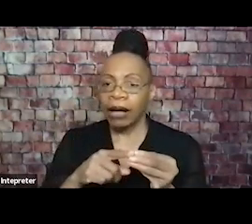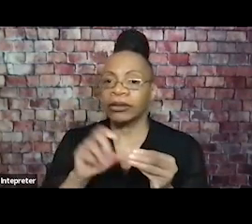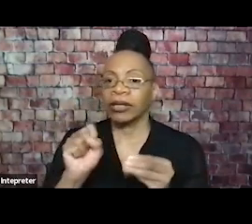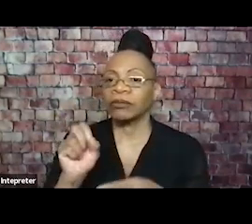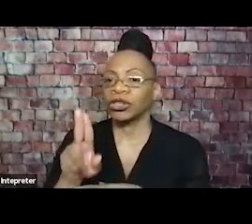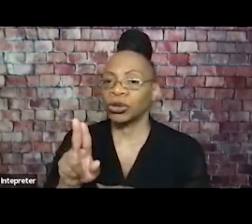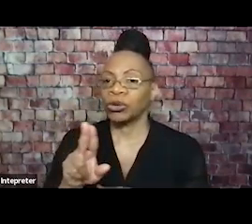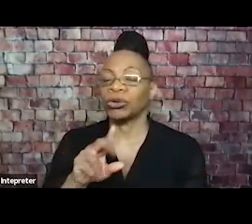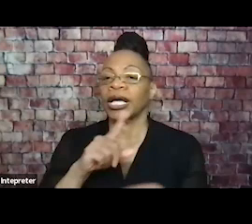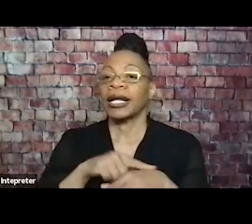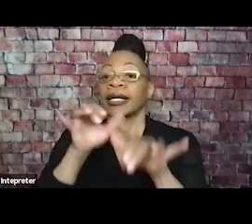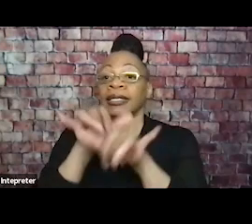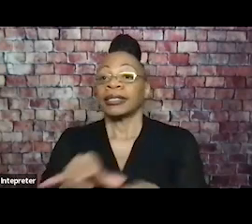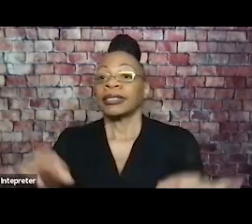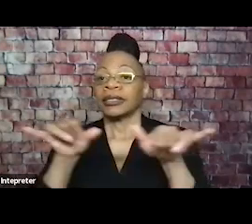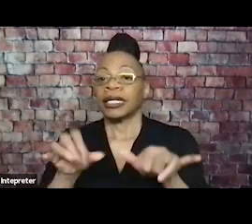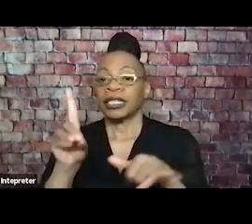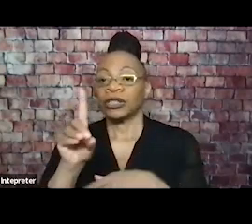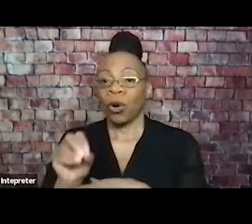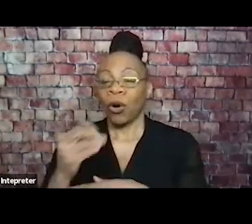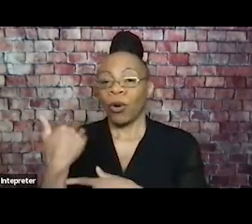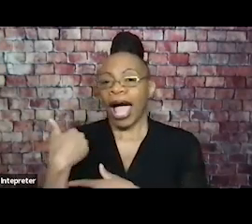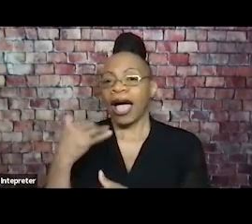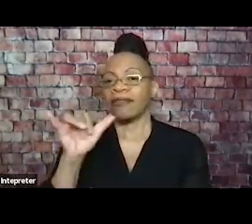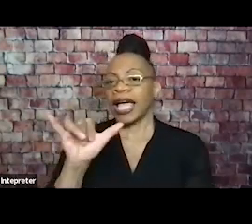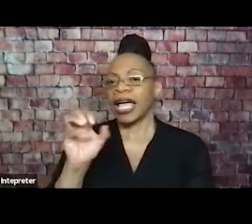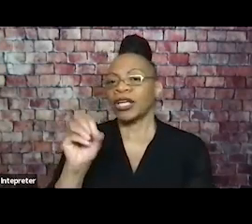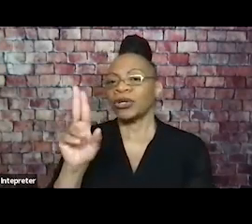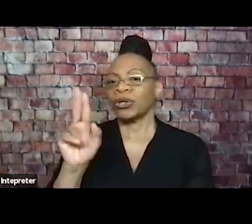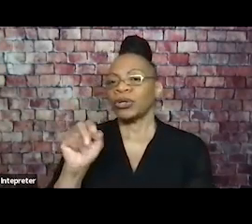you can check out the YouTube video that we have linked for this slide